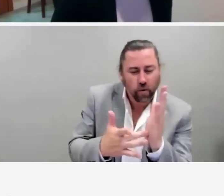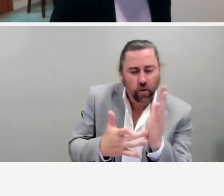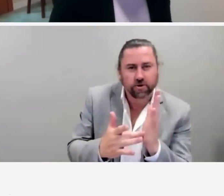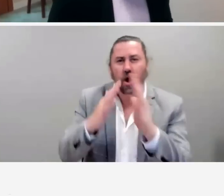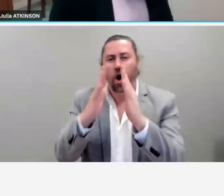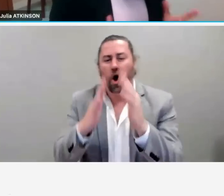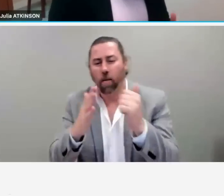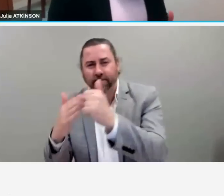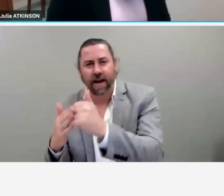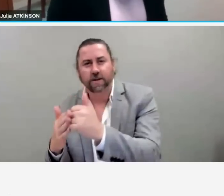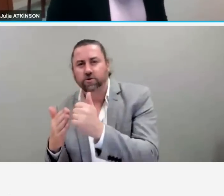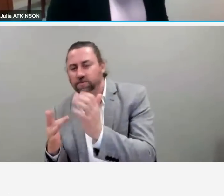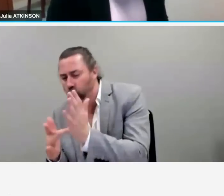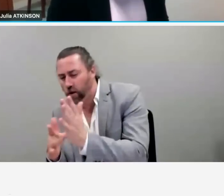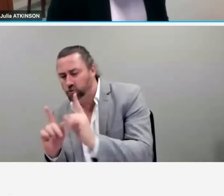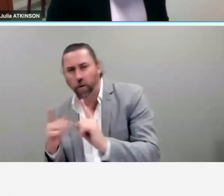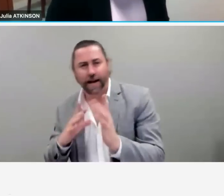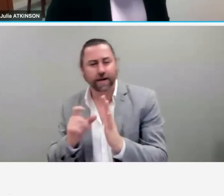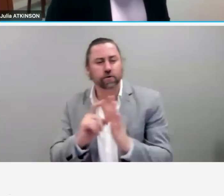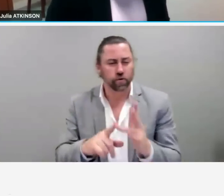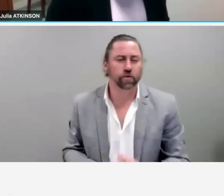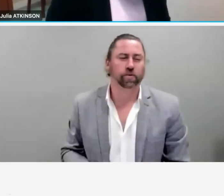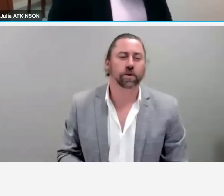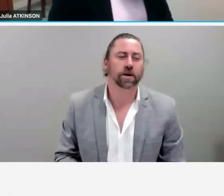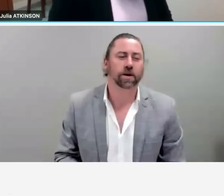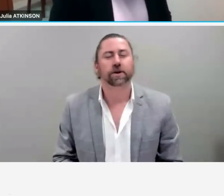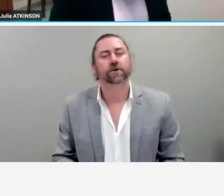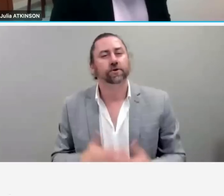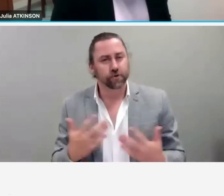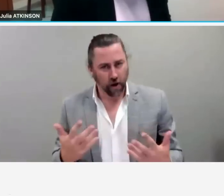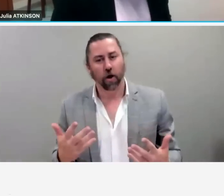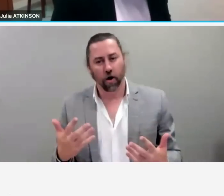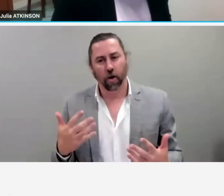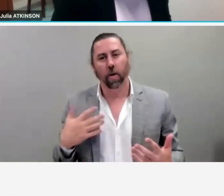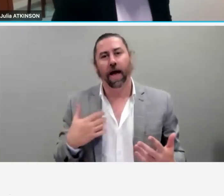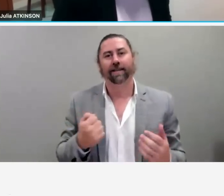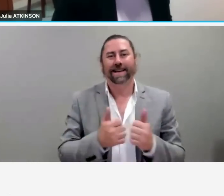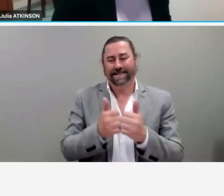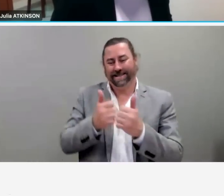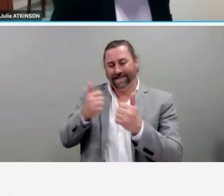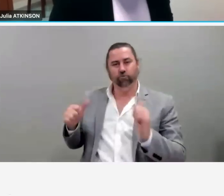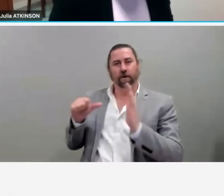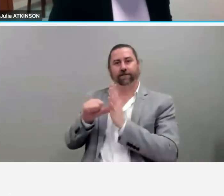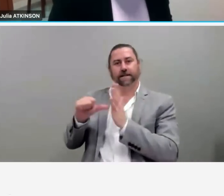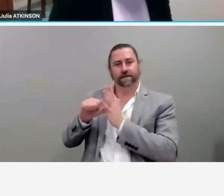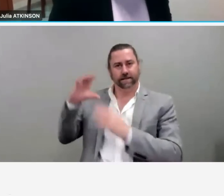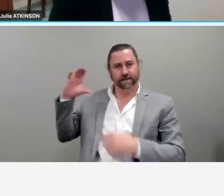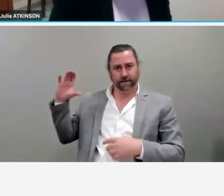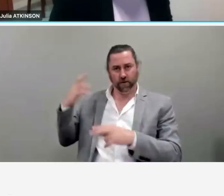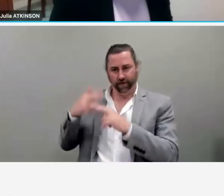So in essence the broad model being developed is that we would have a separately funded scheme for these supports to provide people with fast